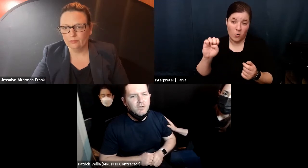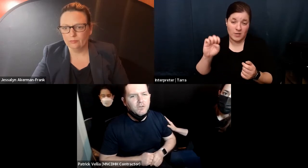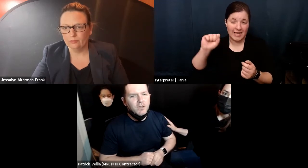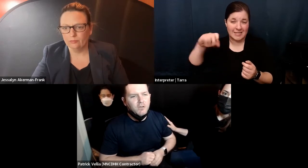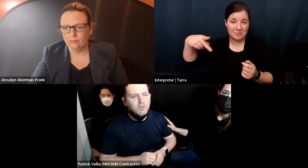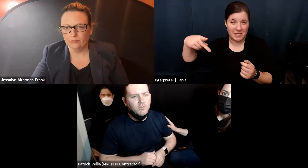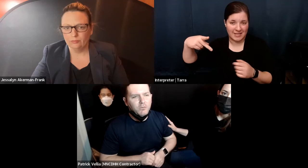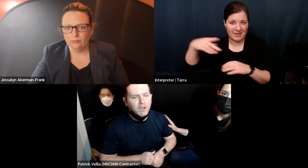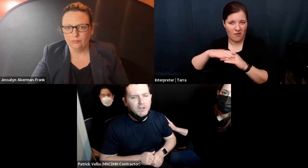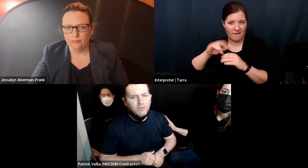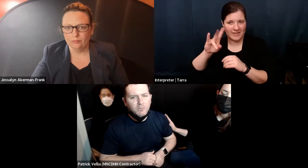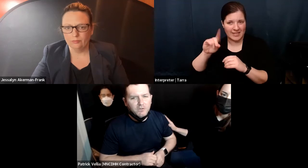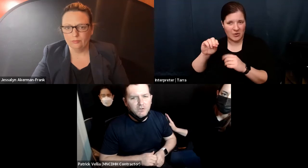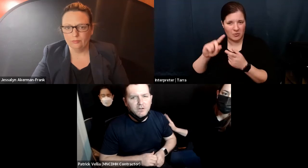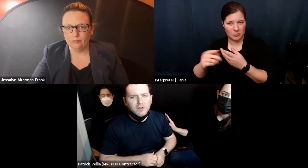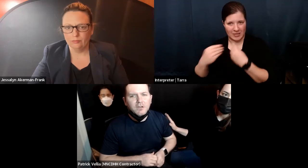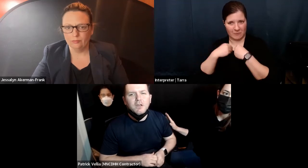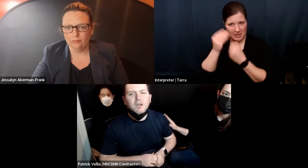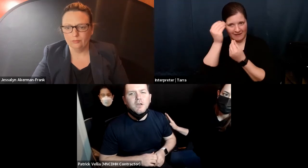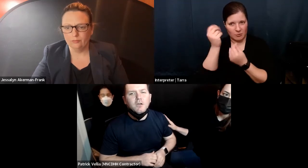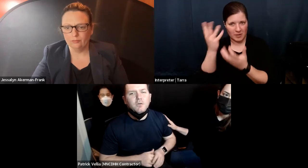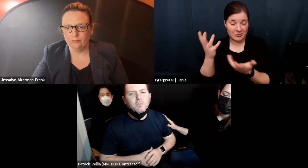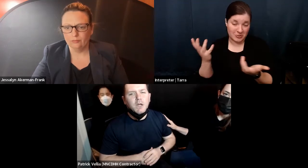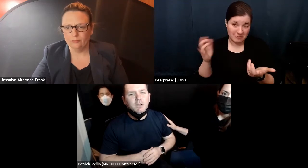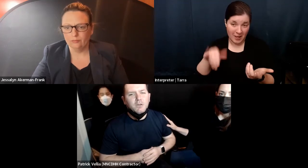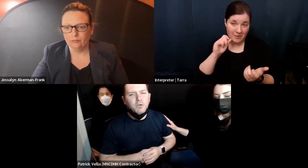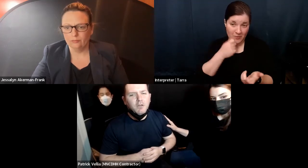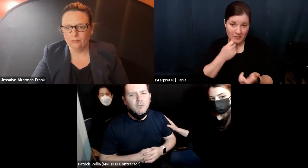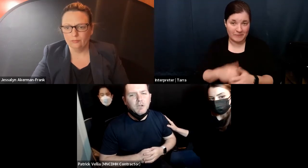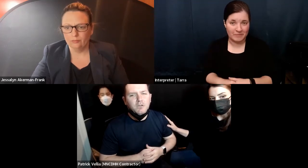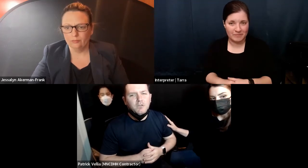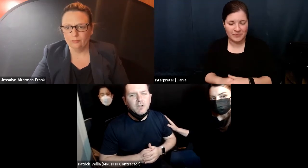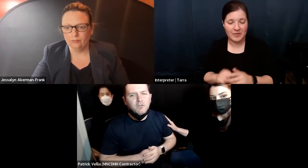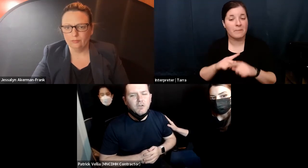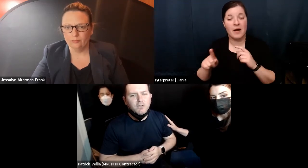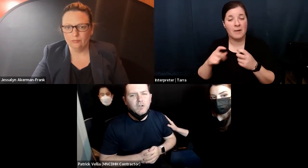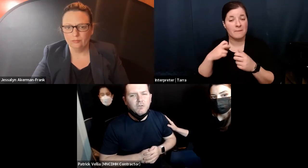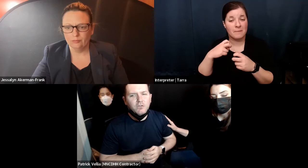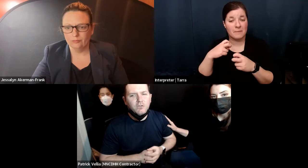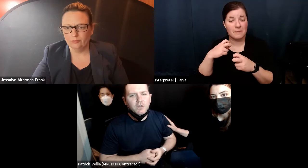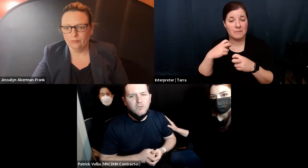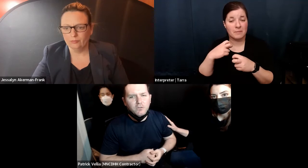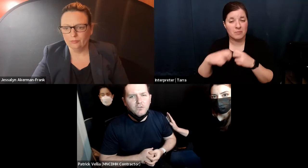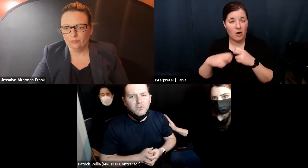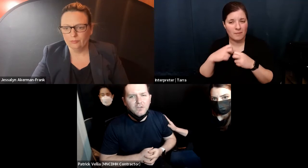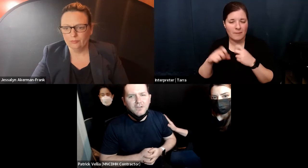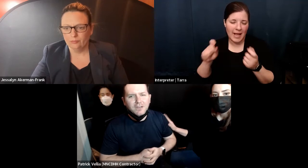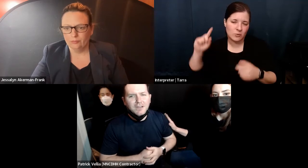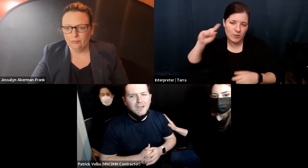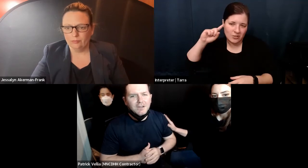Patrick: I've never used that service, mostly because it's based on -- I would liken it to a remote SSP. It relies on the video to have you provide information.